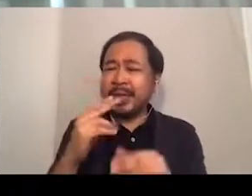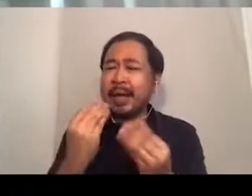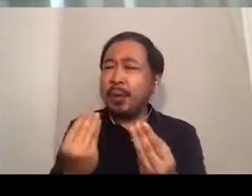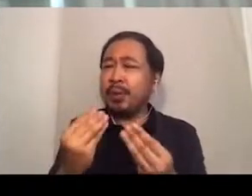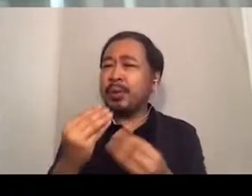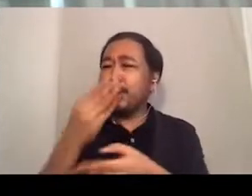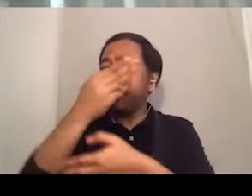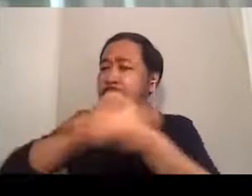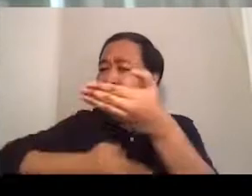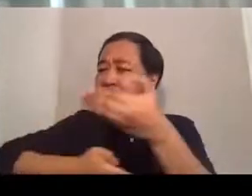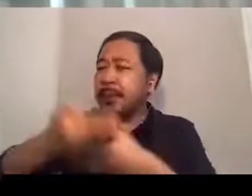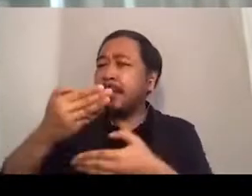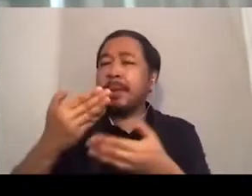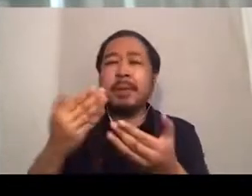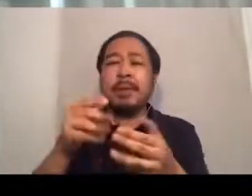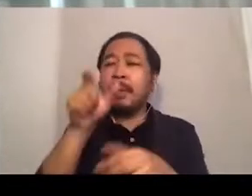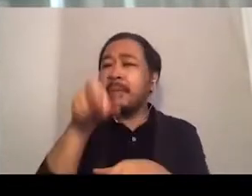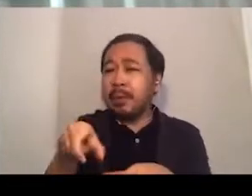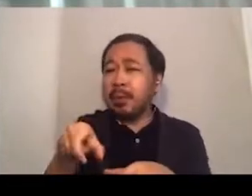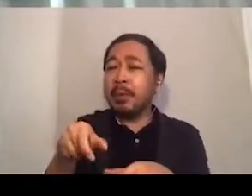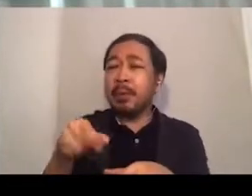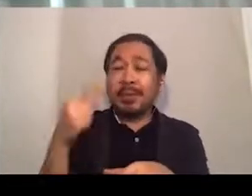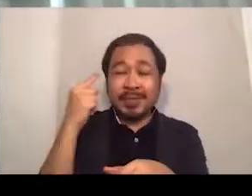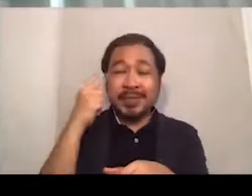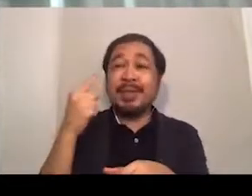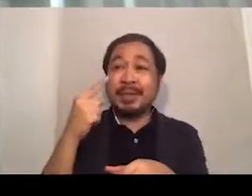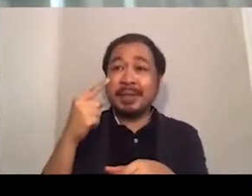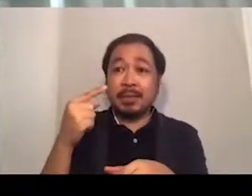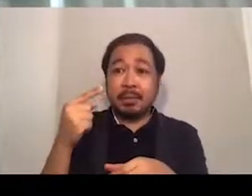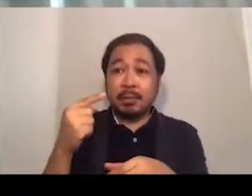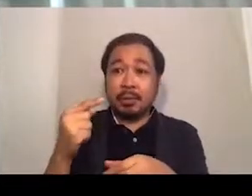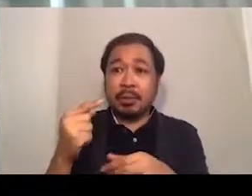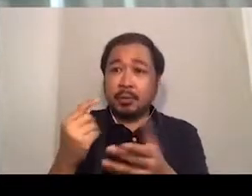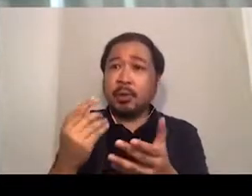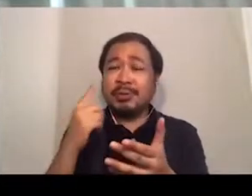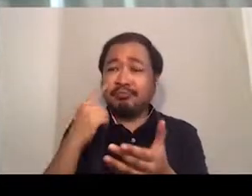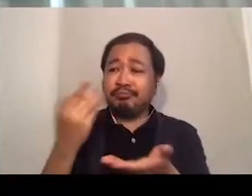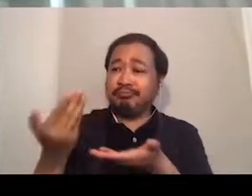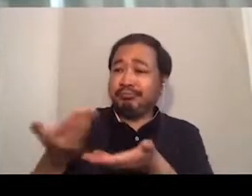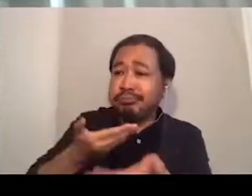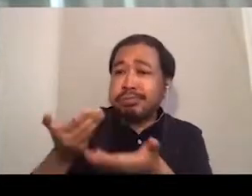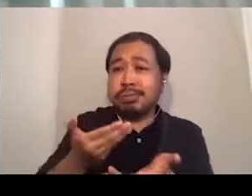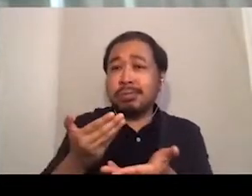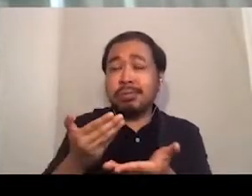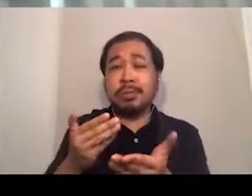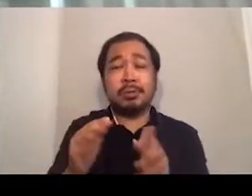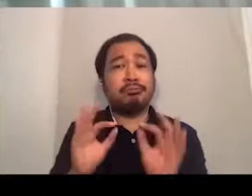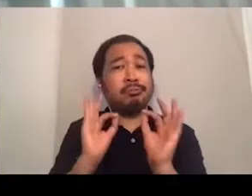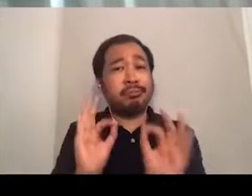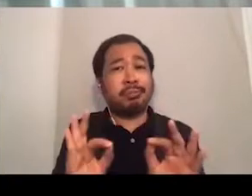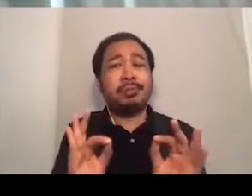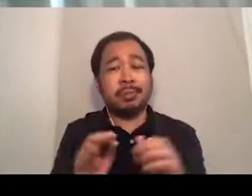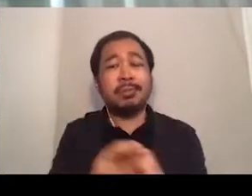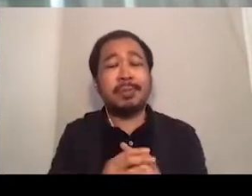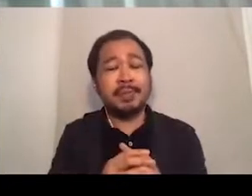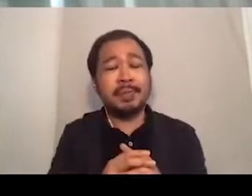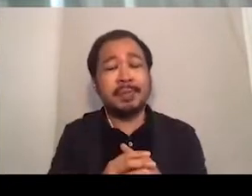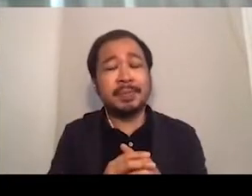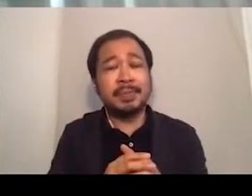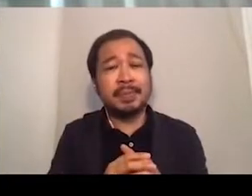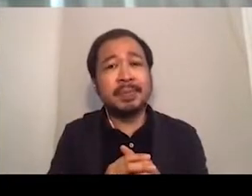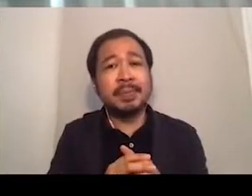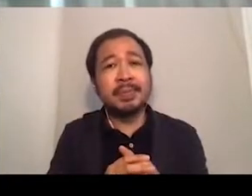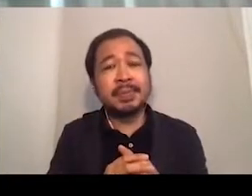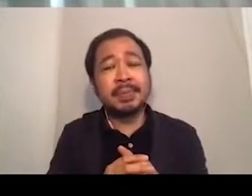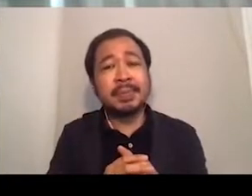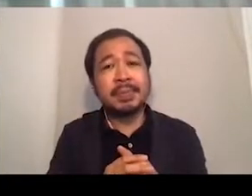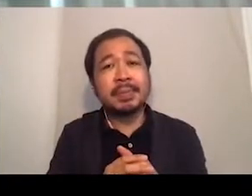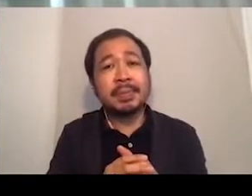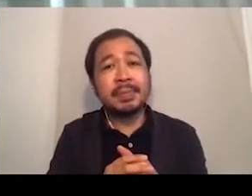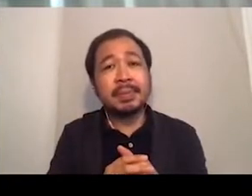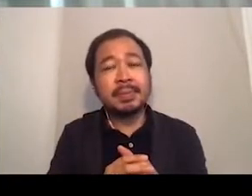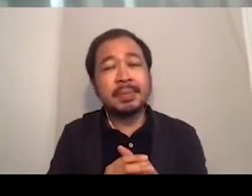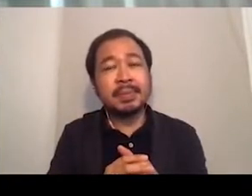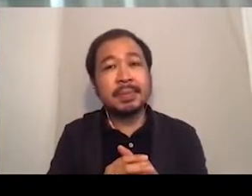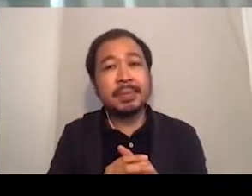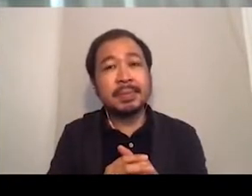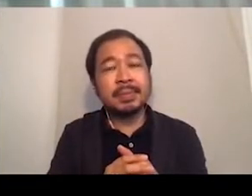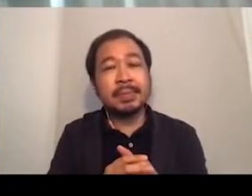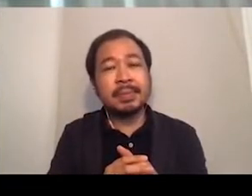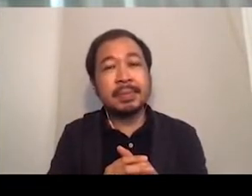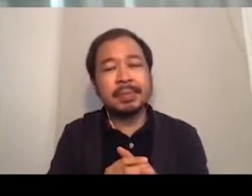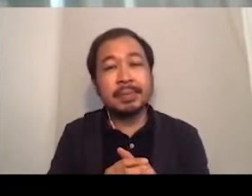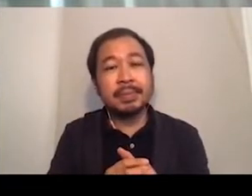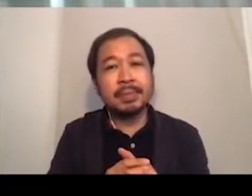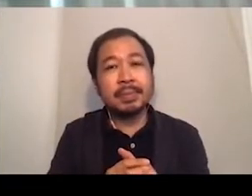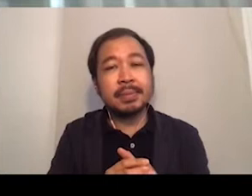reflection and also the need for information and communication technology that needs to be